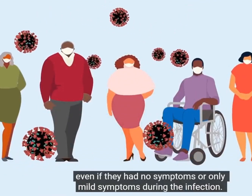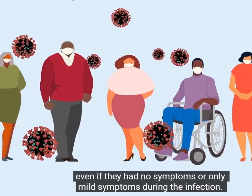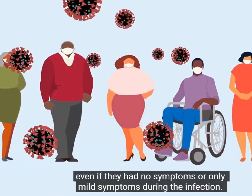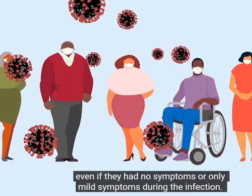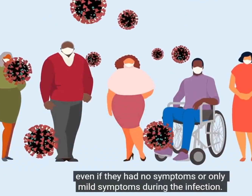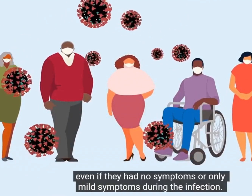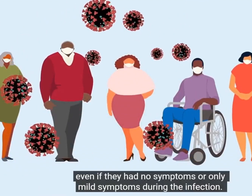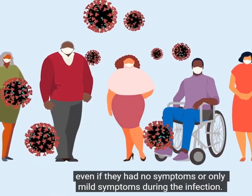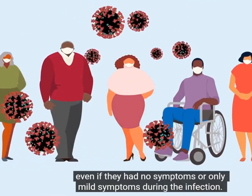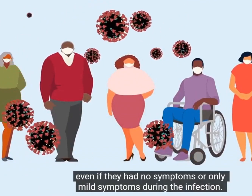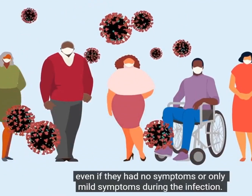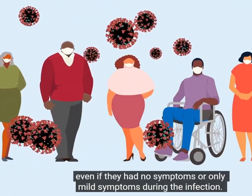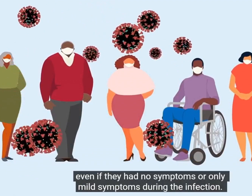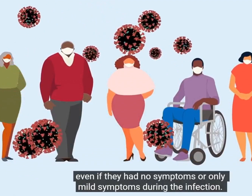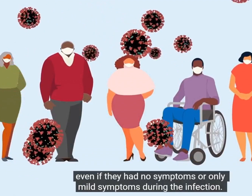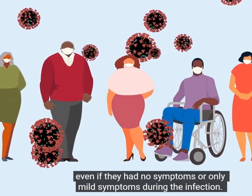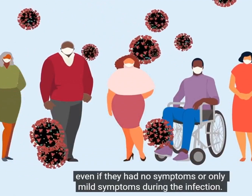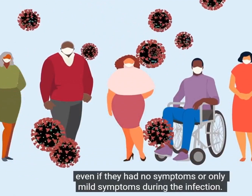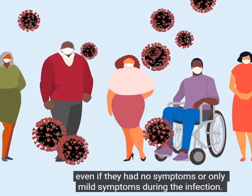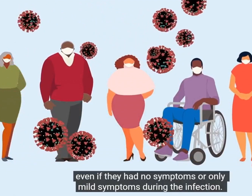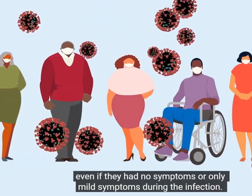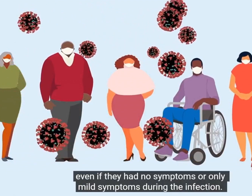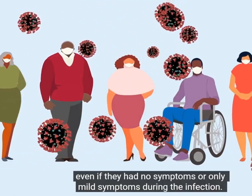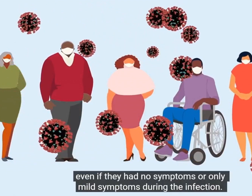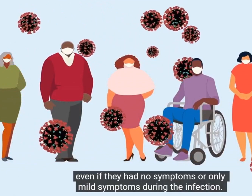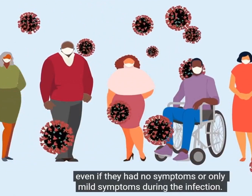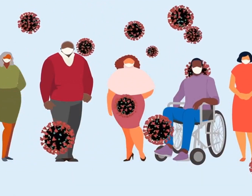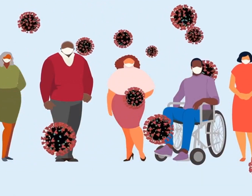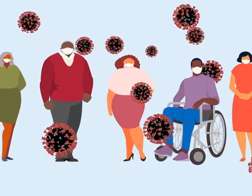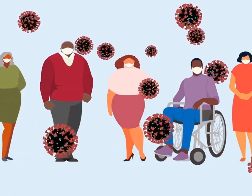Hello everyone. I'm signed One news. Anchor gatry killings.